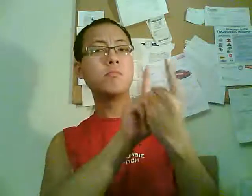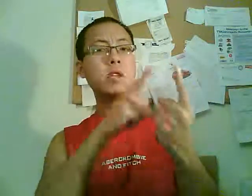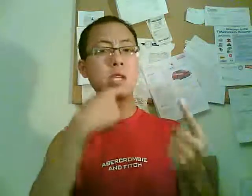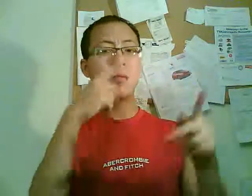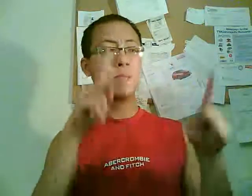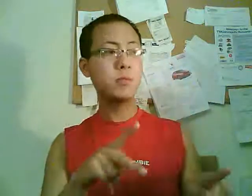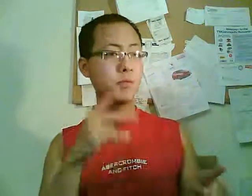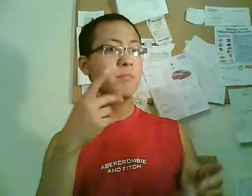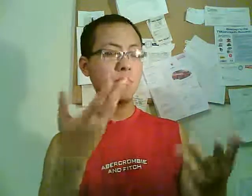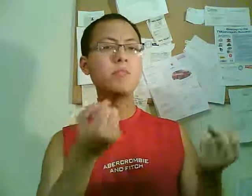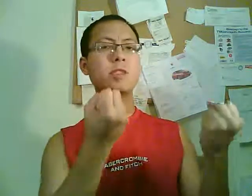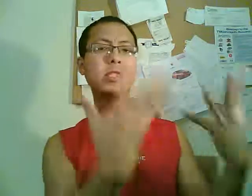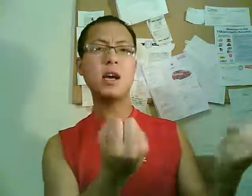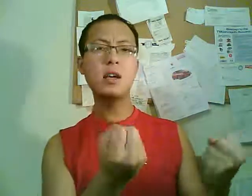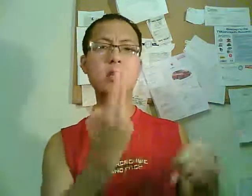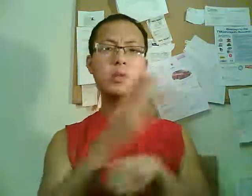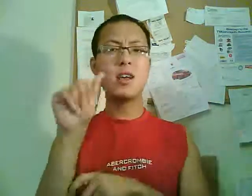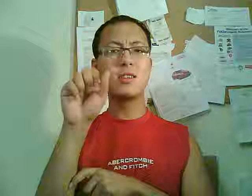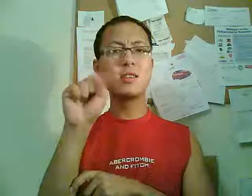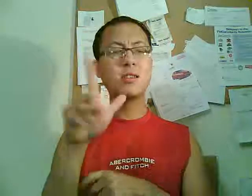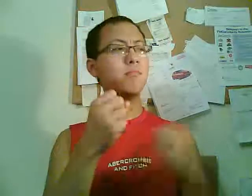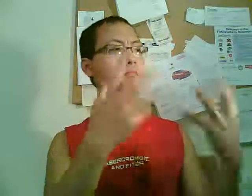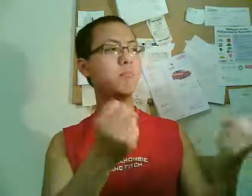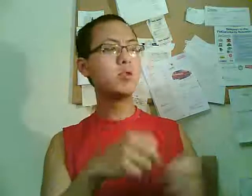When a deaf person encounters a hearing person, that deaf person should sign immediately, using ASL.